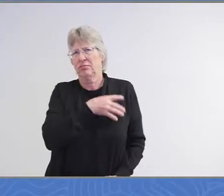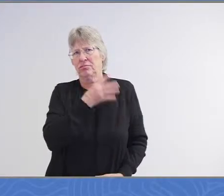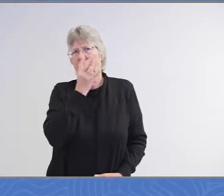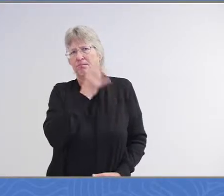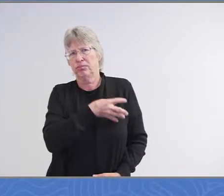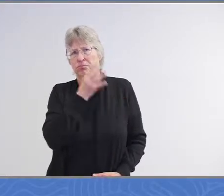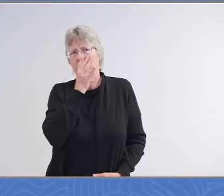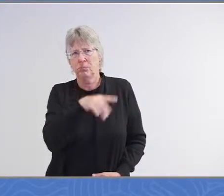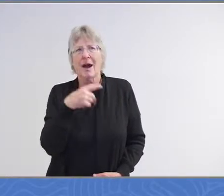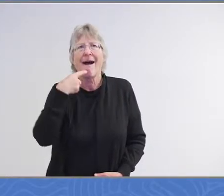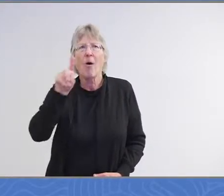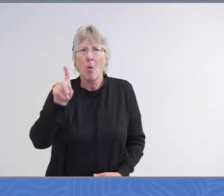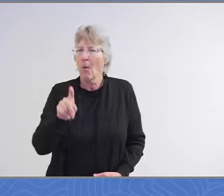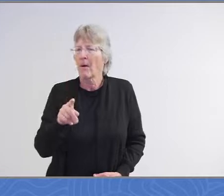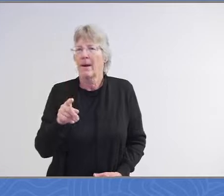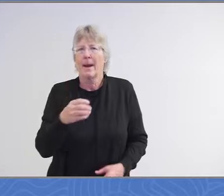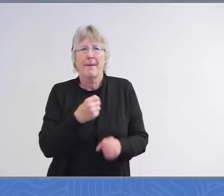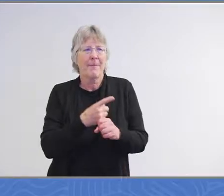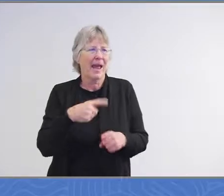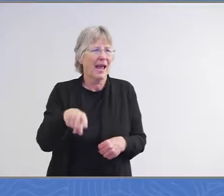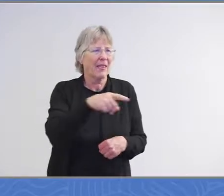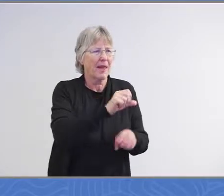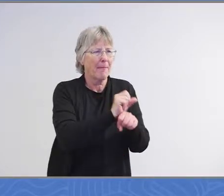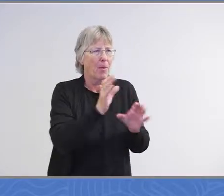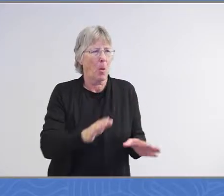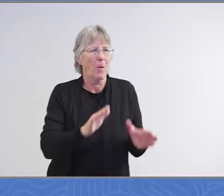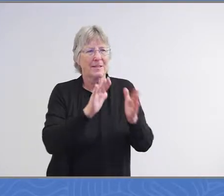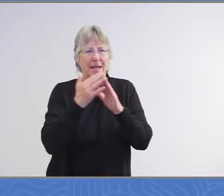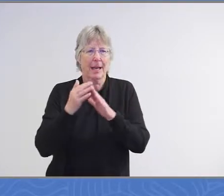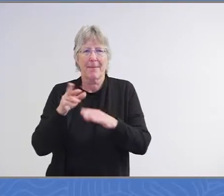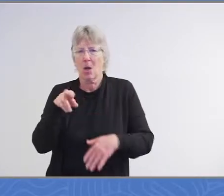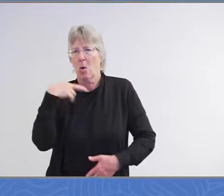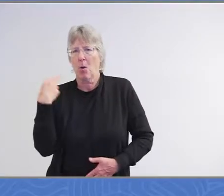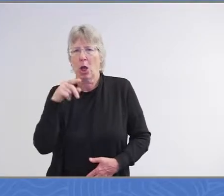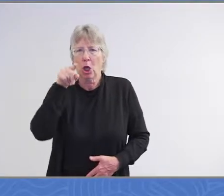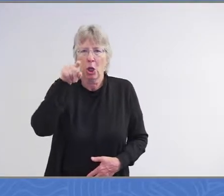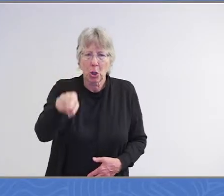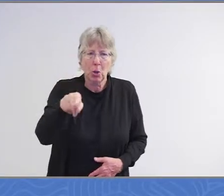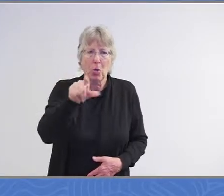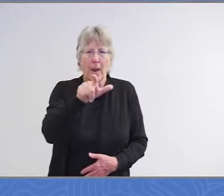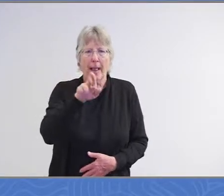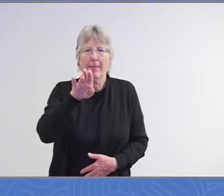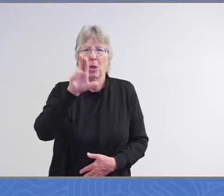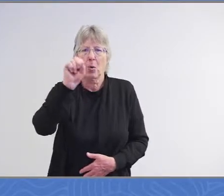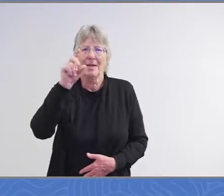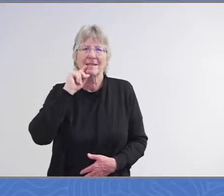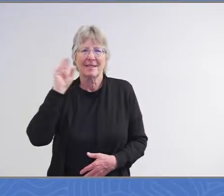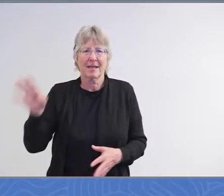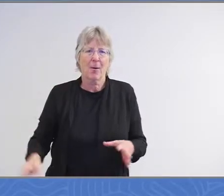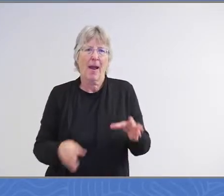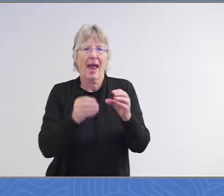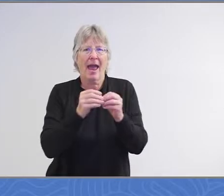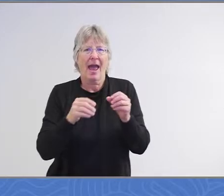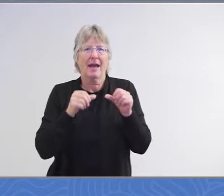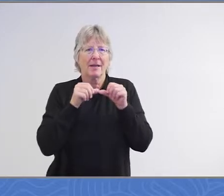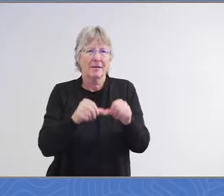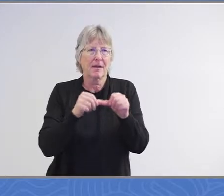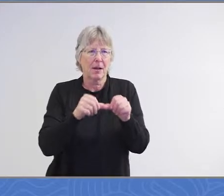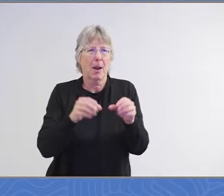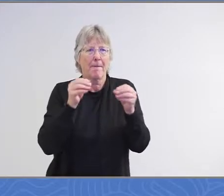and put their employees and communities at risk. You LBUSD are contributing to these increasing positive COVID members